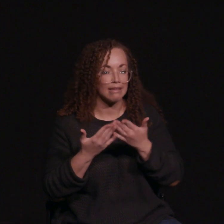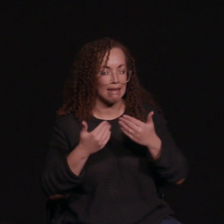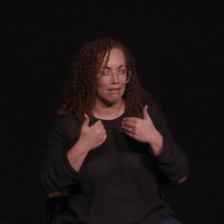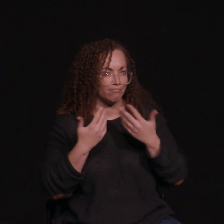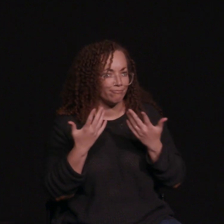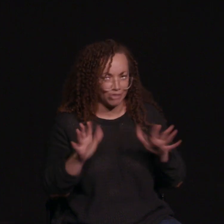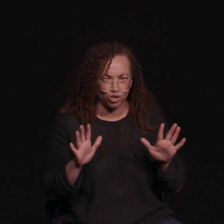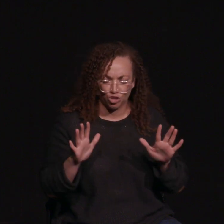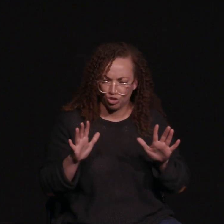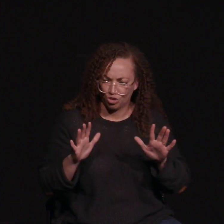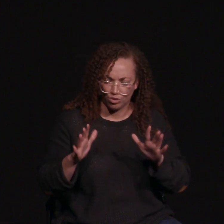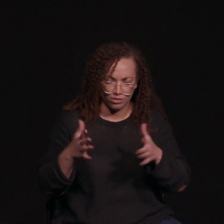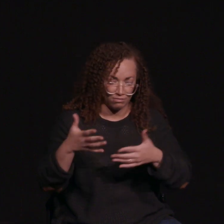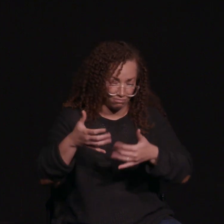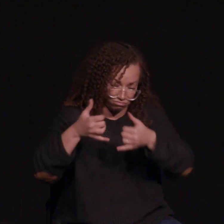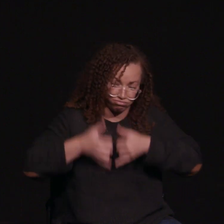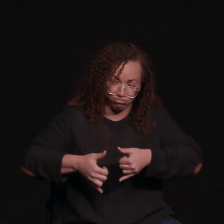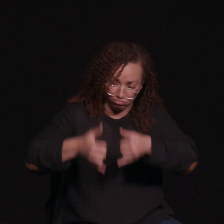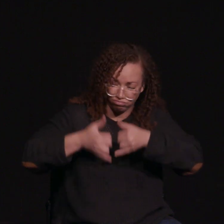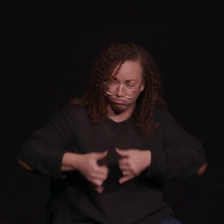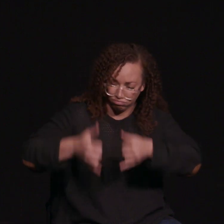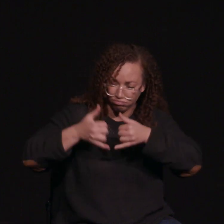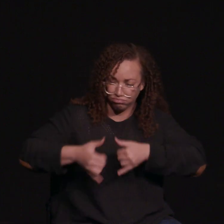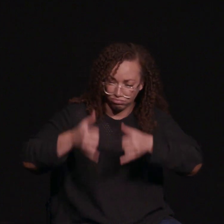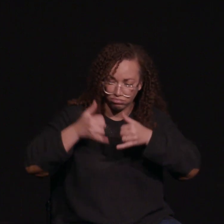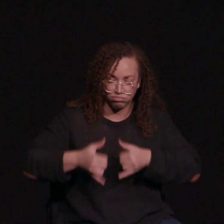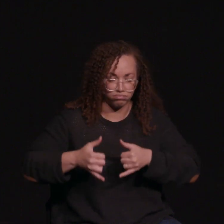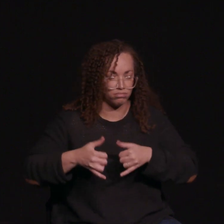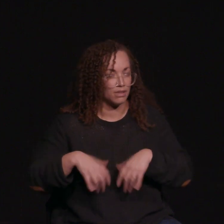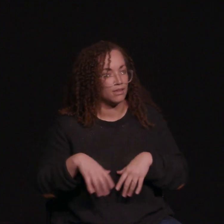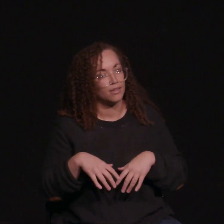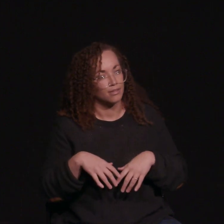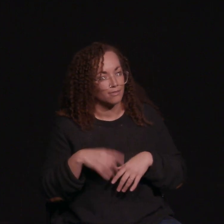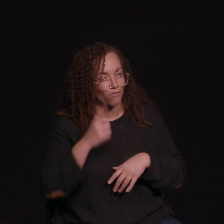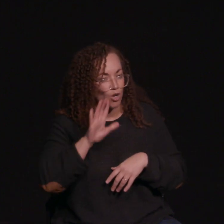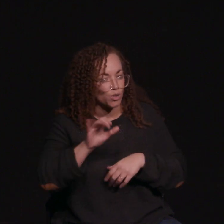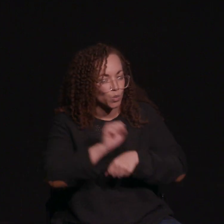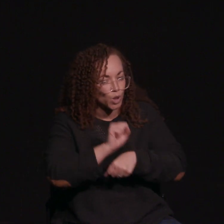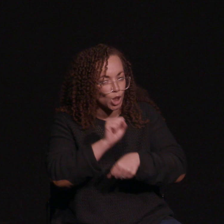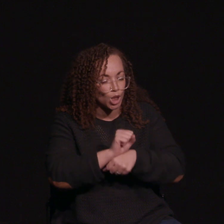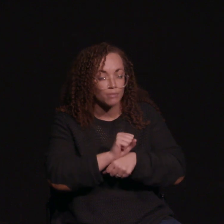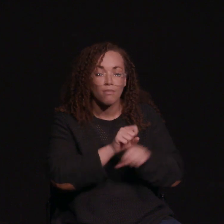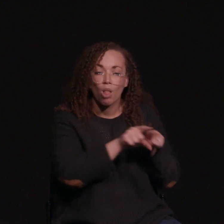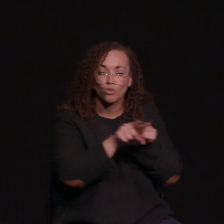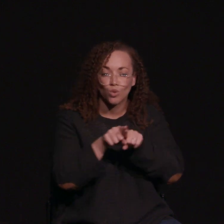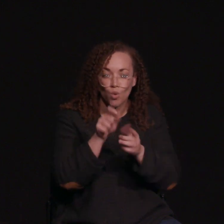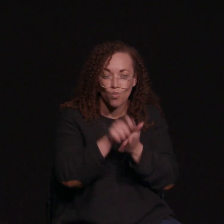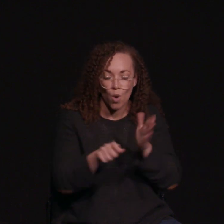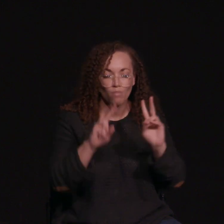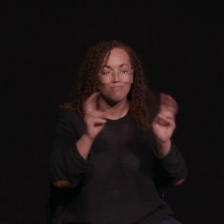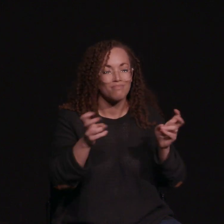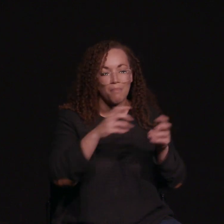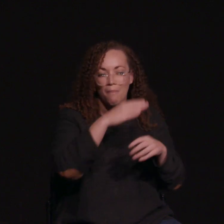an Art of Eating Prize for his work. His latest book, "Black Food," which is for sale in the BAMPFA